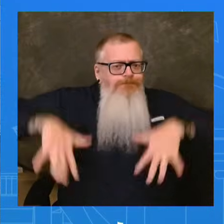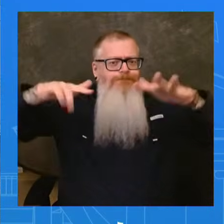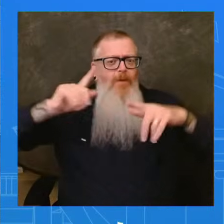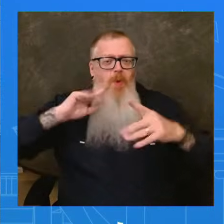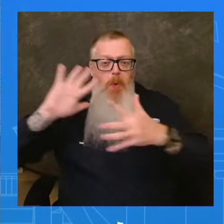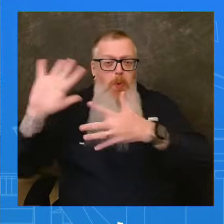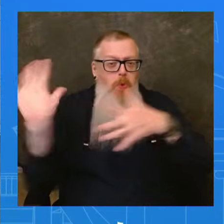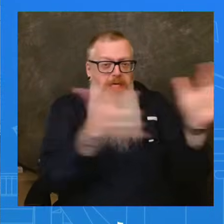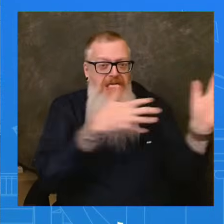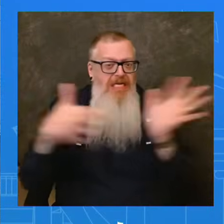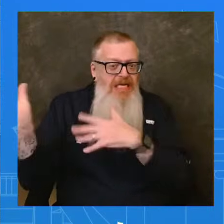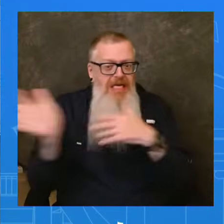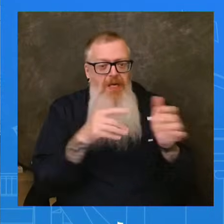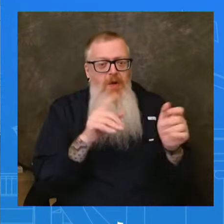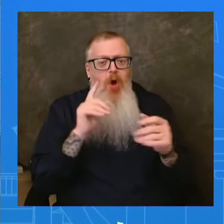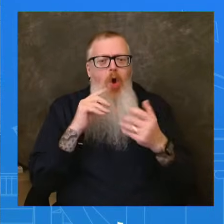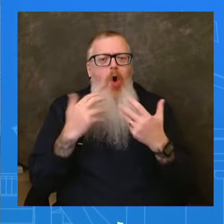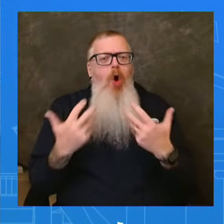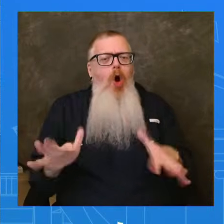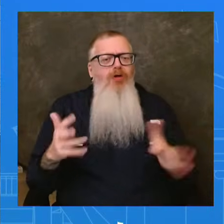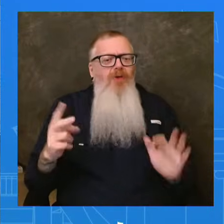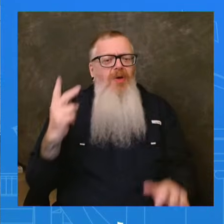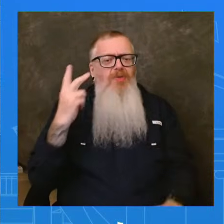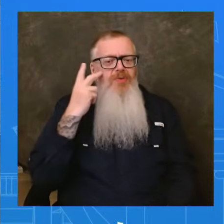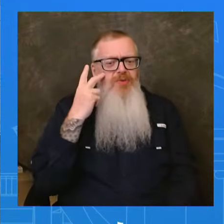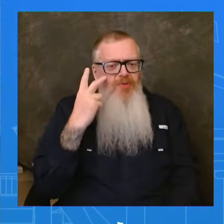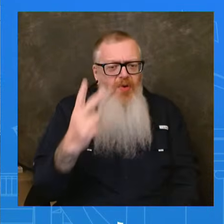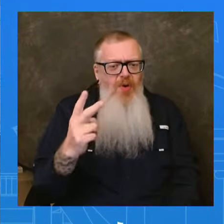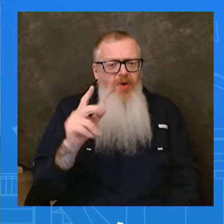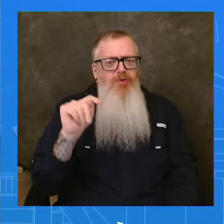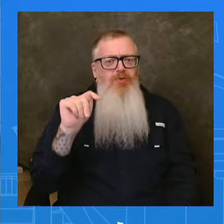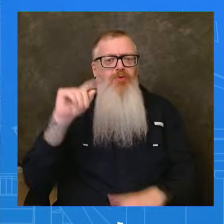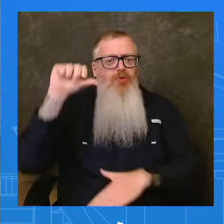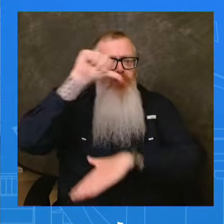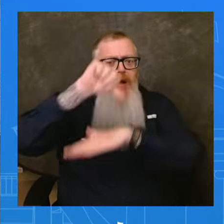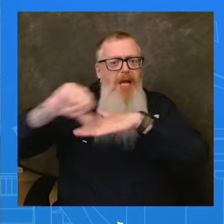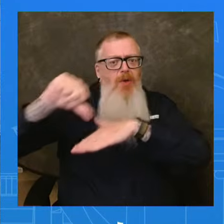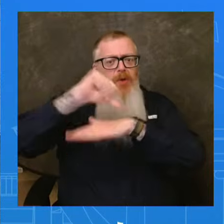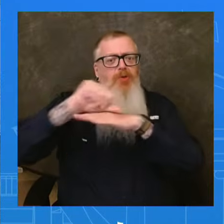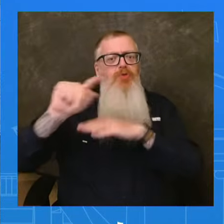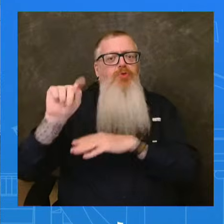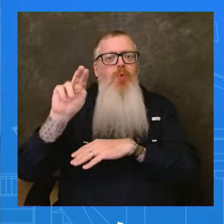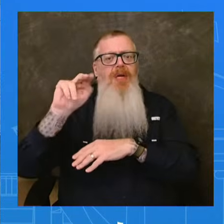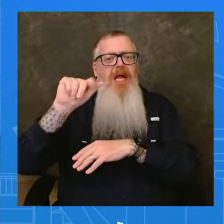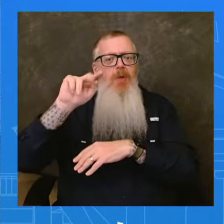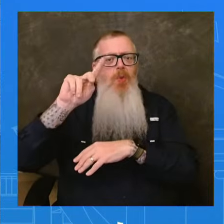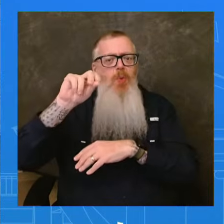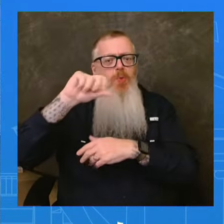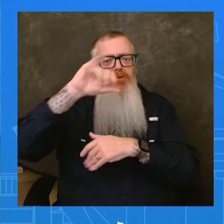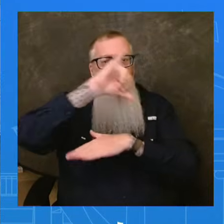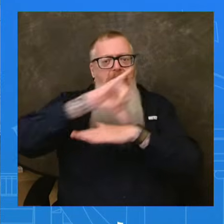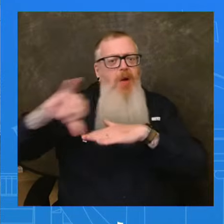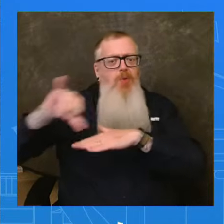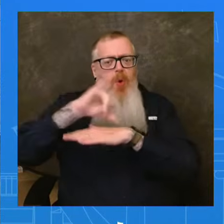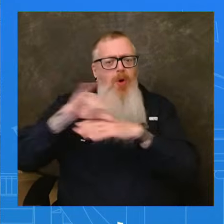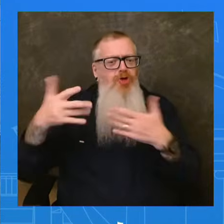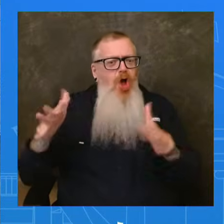So, if you do get an emergency message on your phone right now for a tornado warning, please seek shelter immediately.